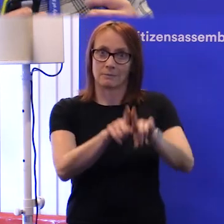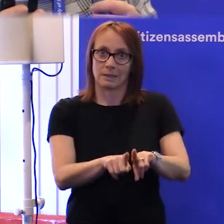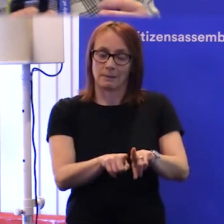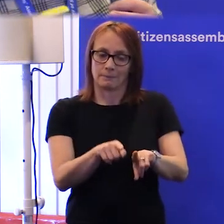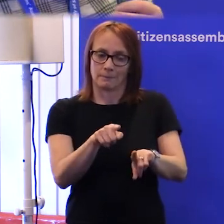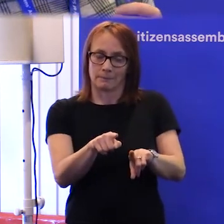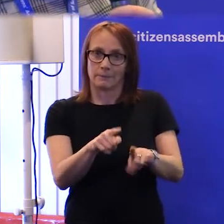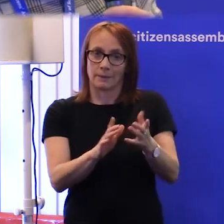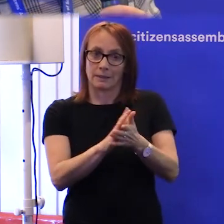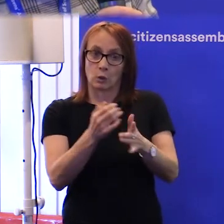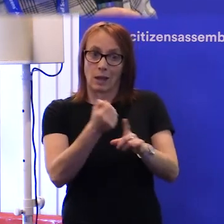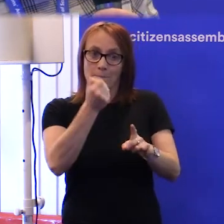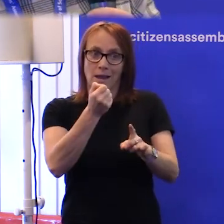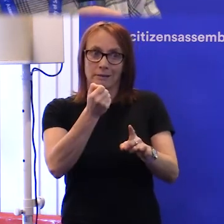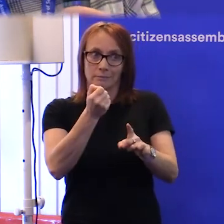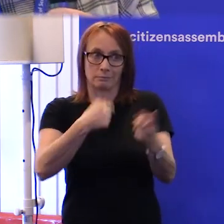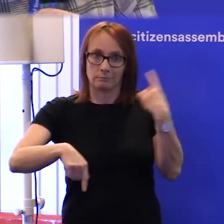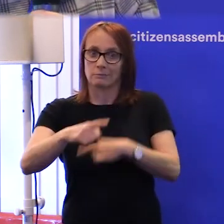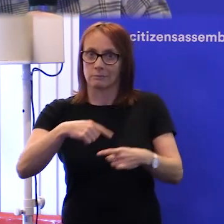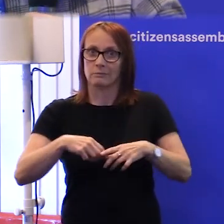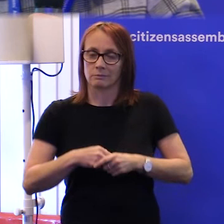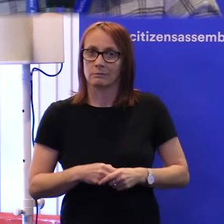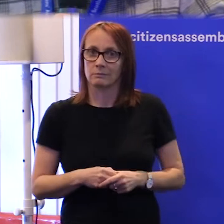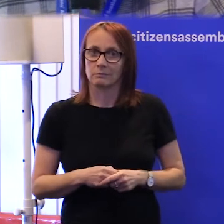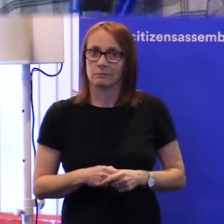of impact on most people so that's where I want to talk about some of the few